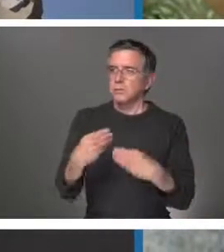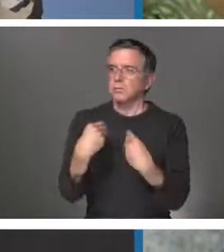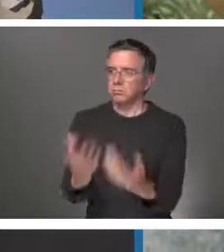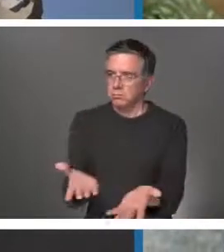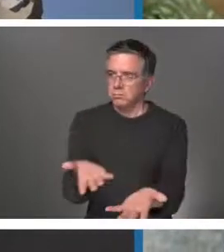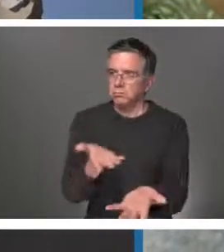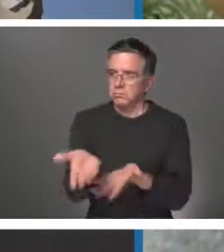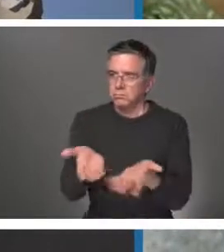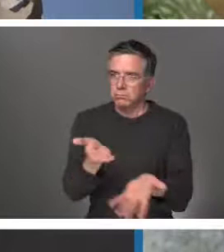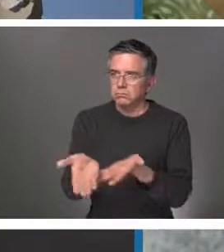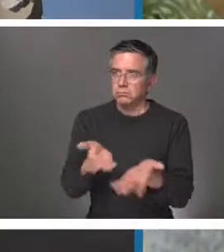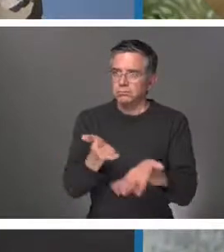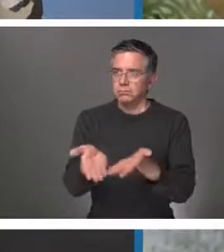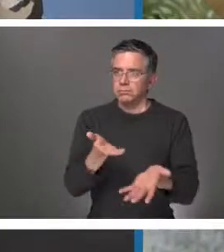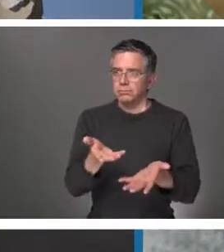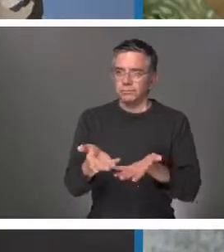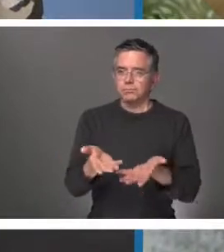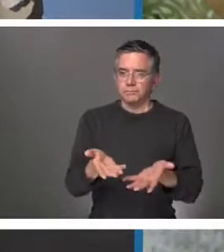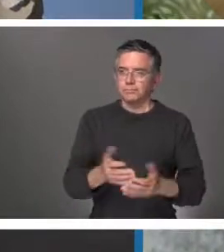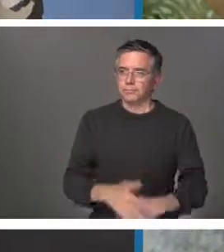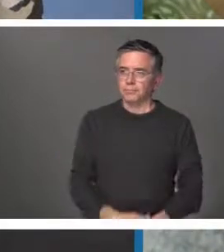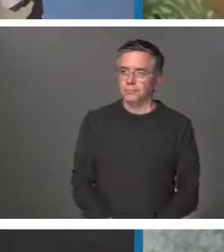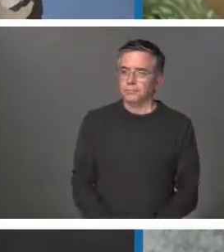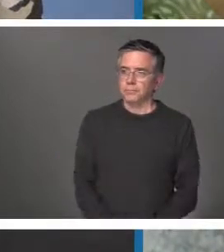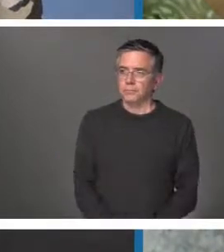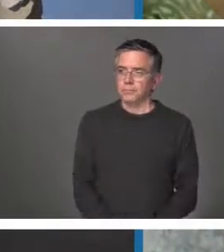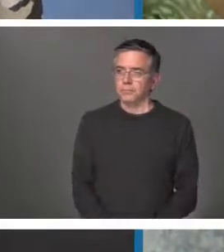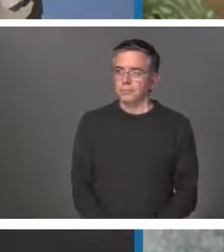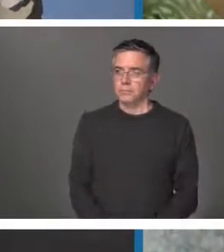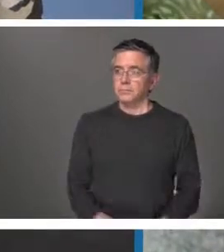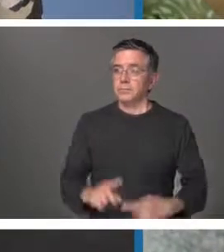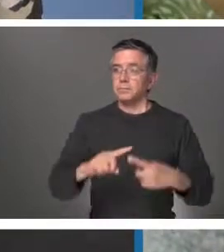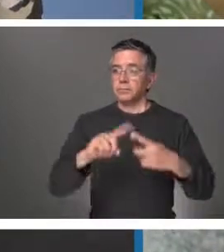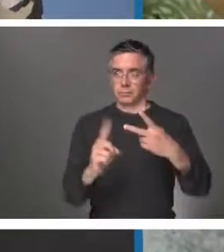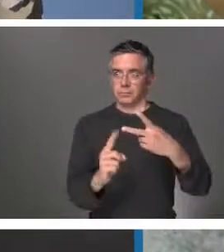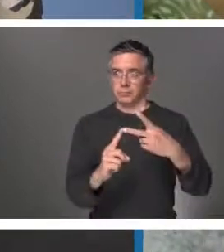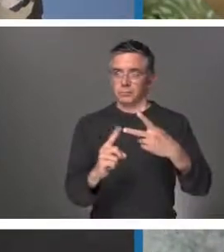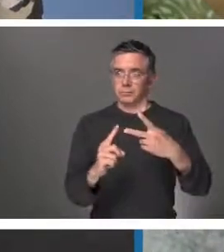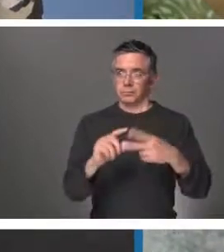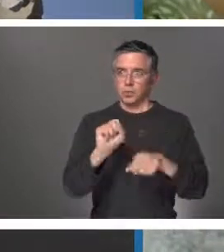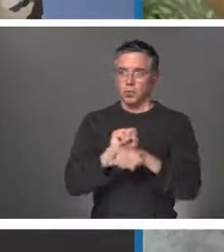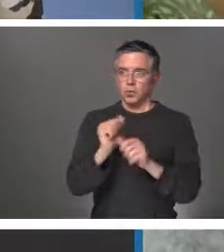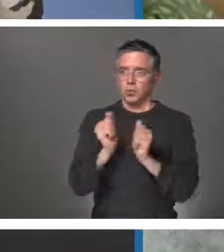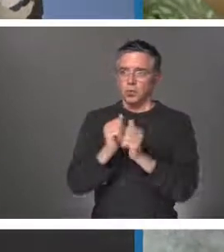We also have been working with some partner organizations. So here in Whatcom County, that has included PeaceHealth